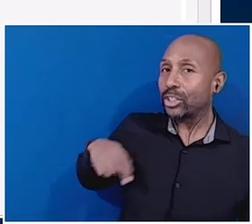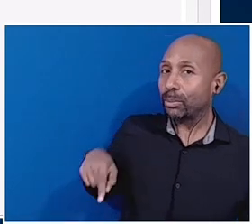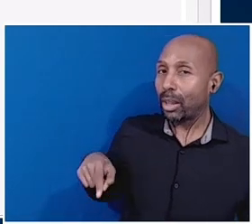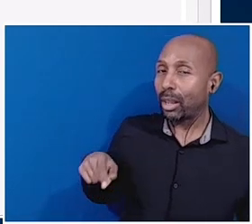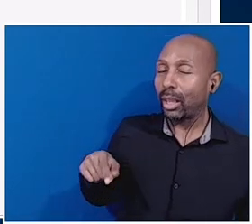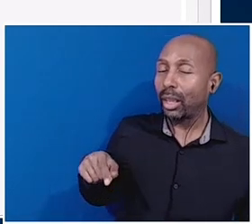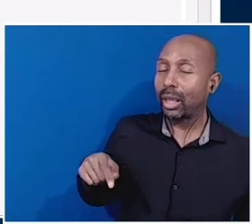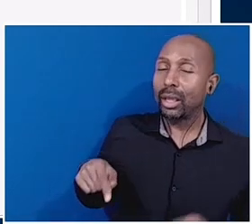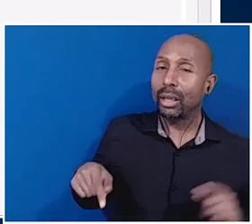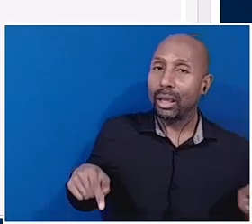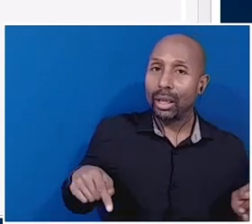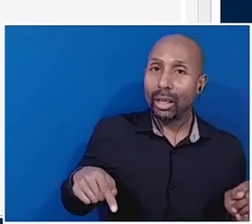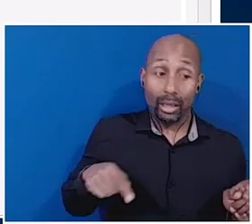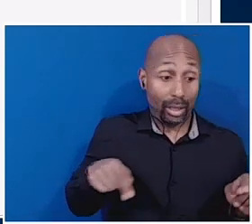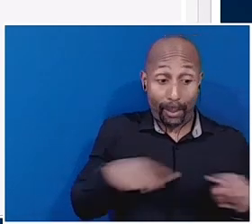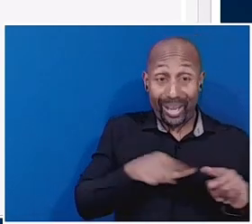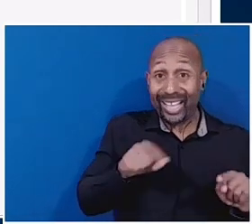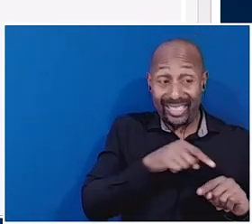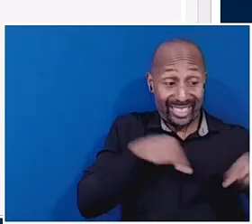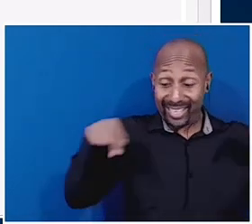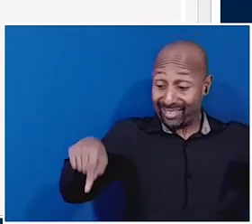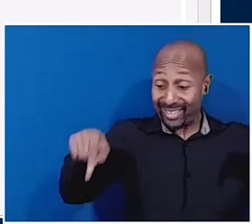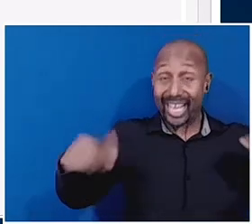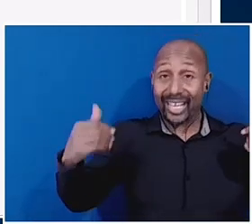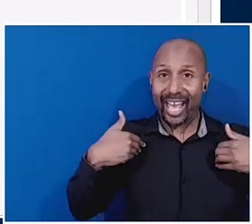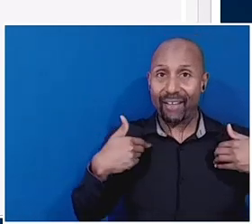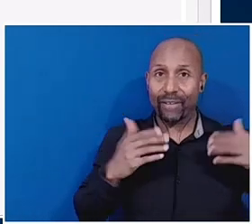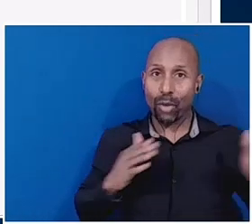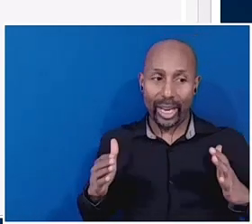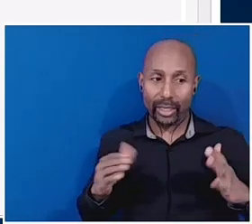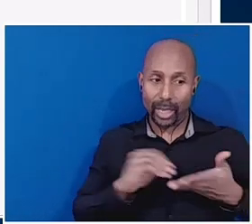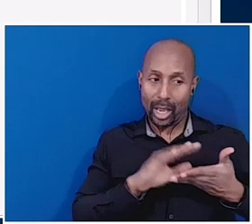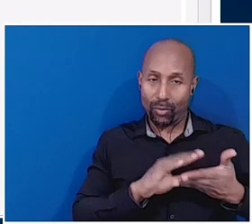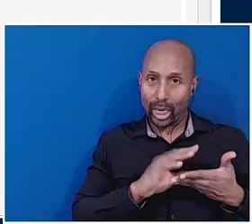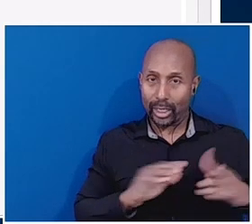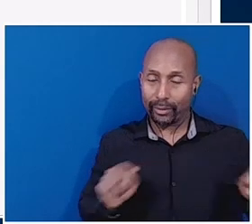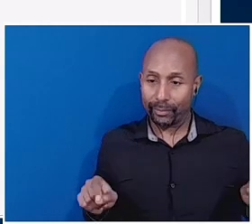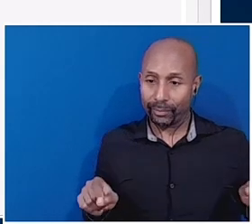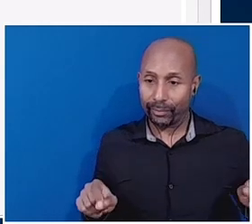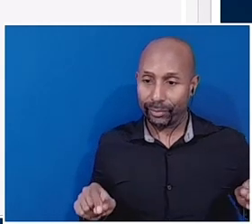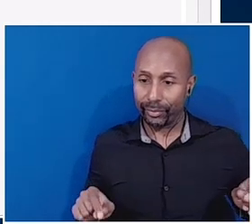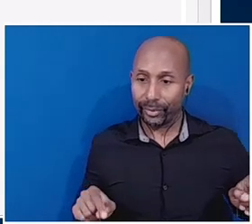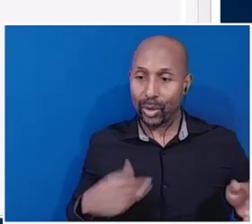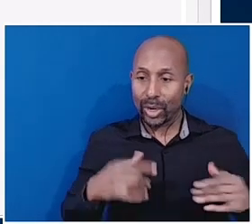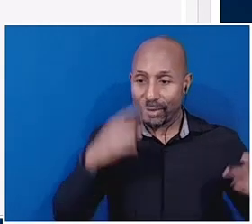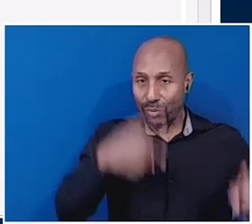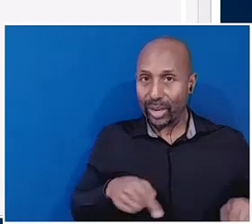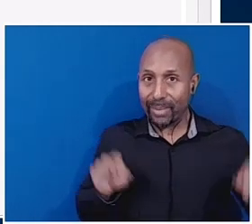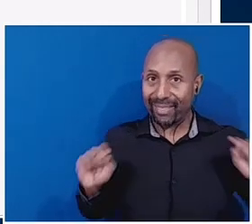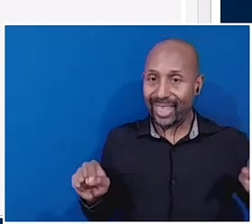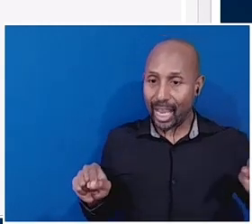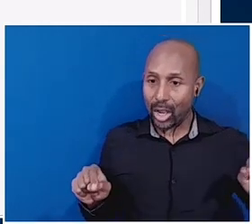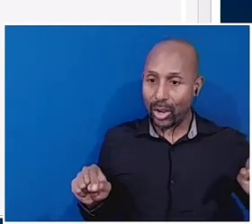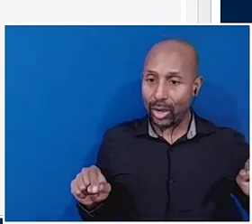between an eligible institution and an ineligible institution to provide, an